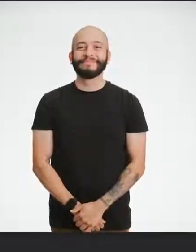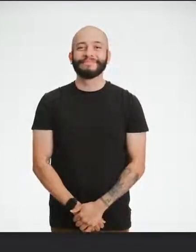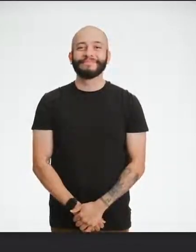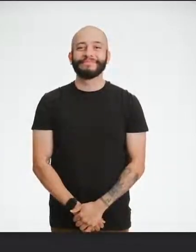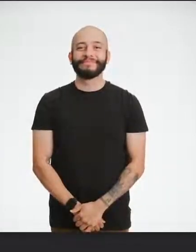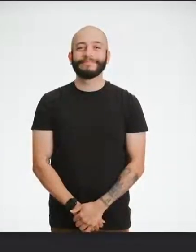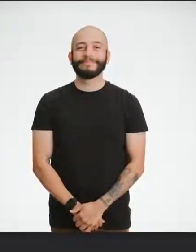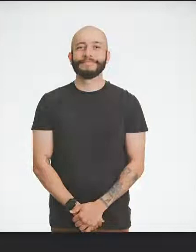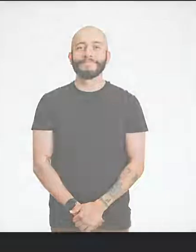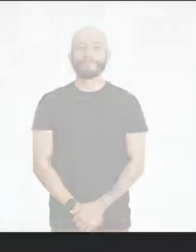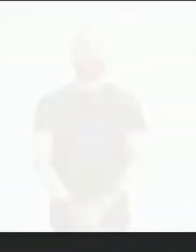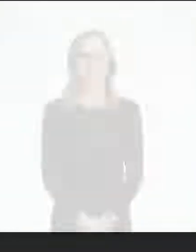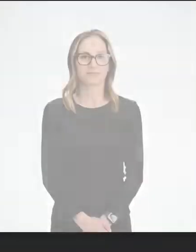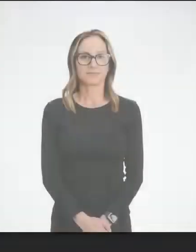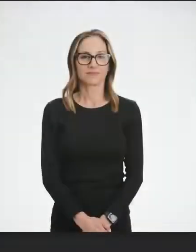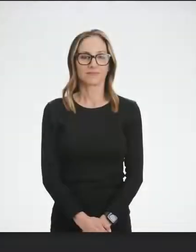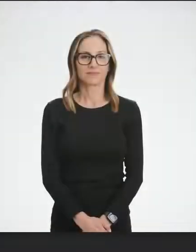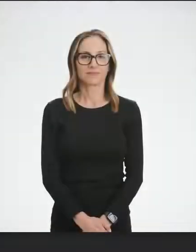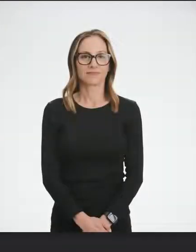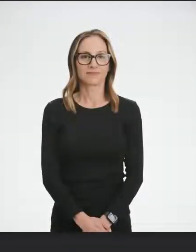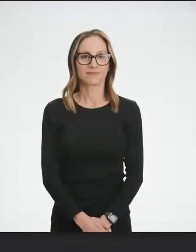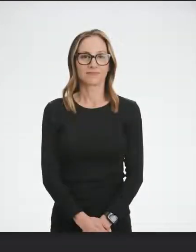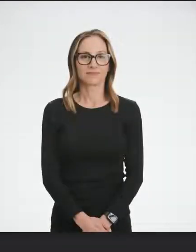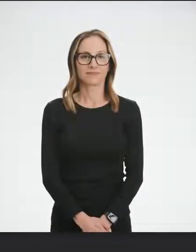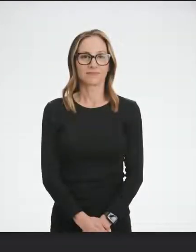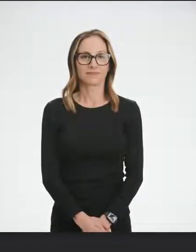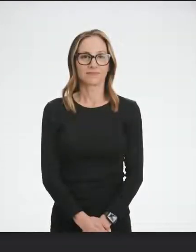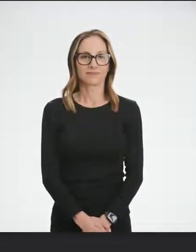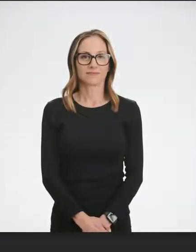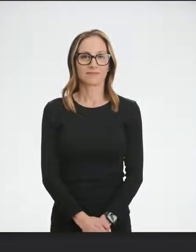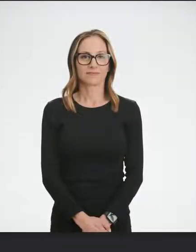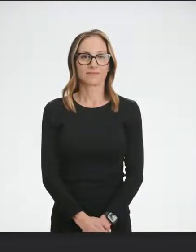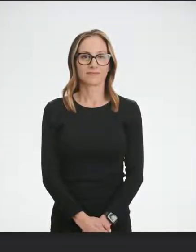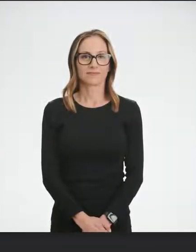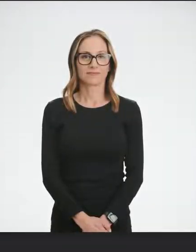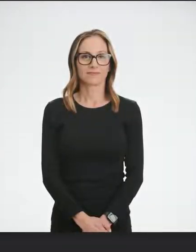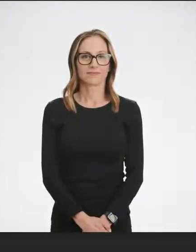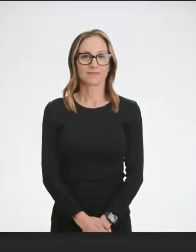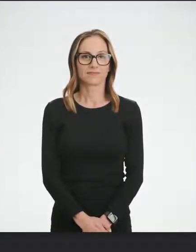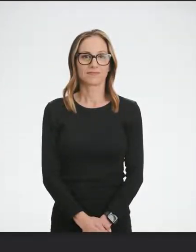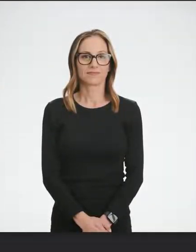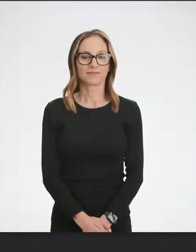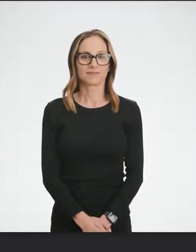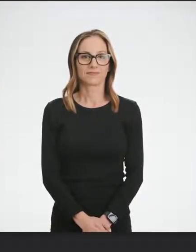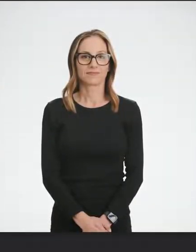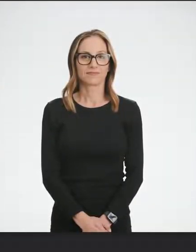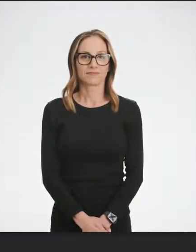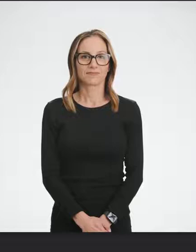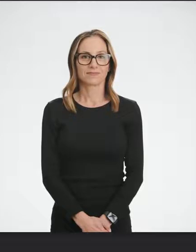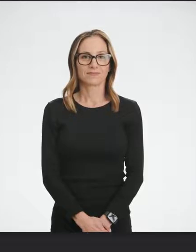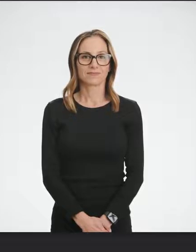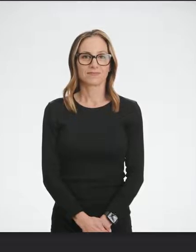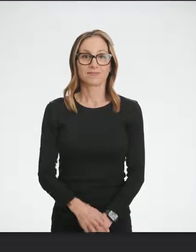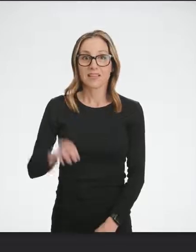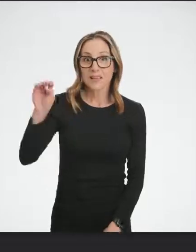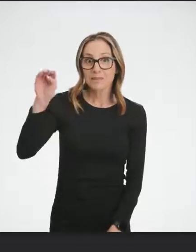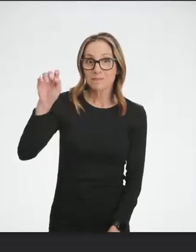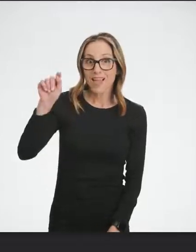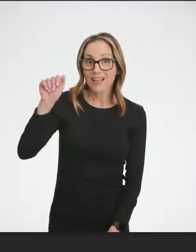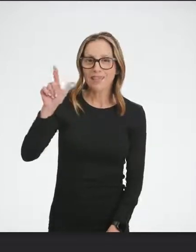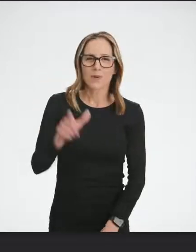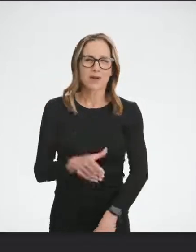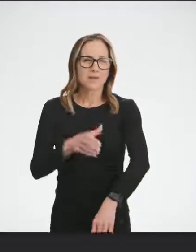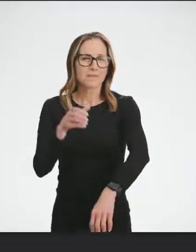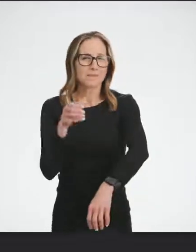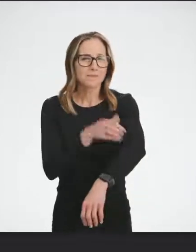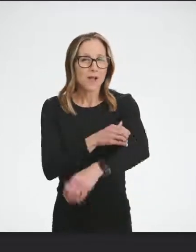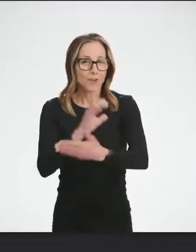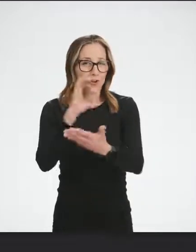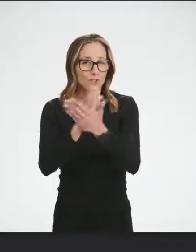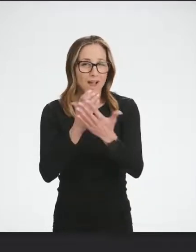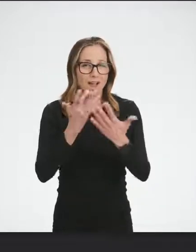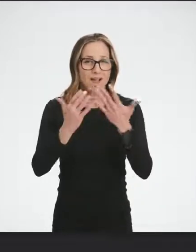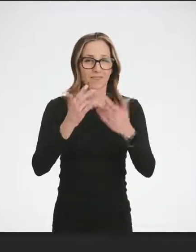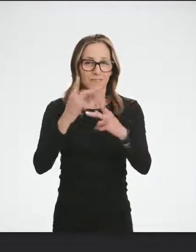Sarah Clawson: Metal is the powerful graphics and compute API that helps you create